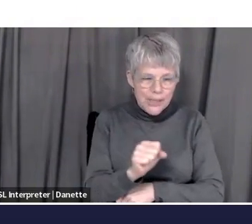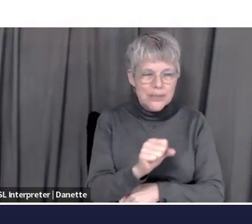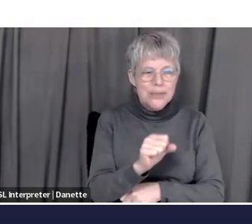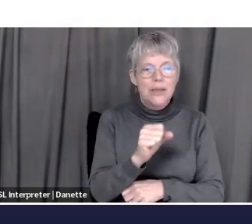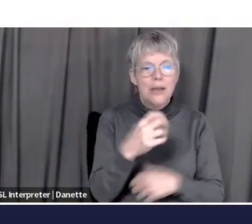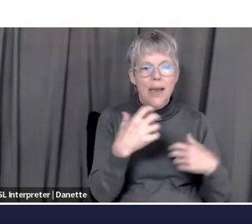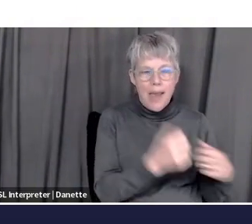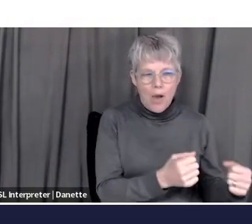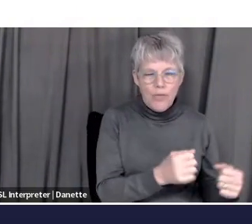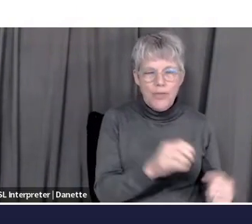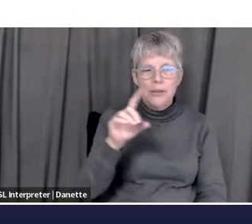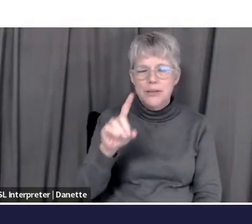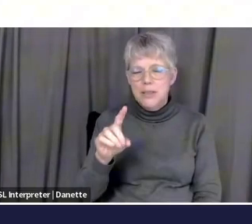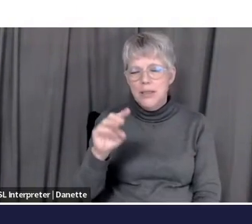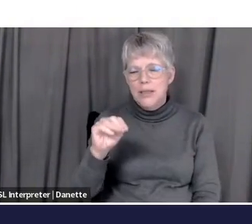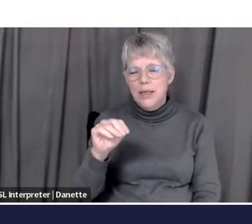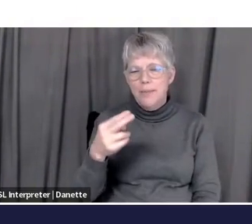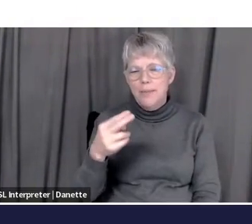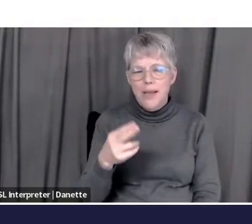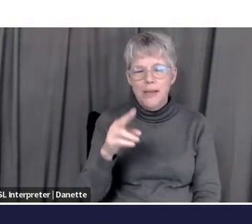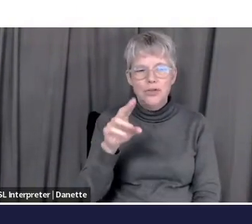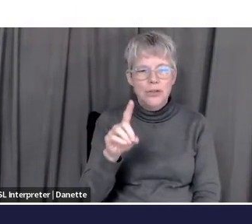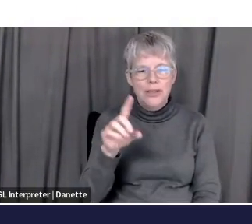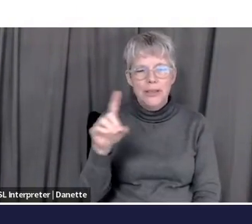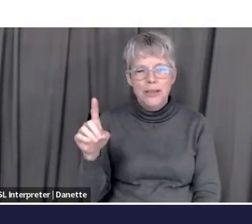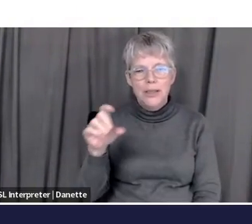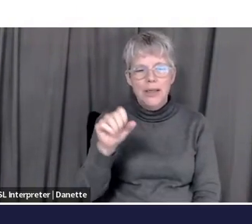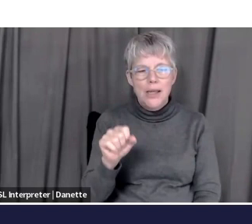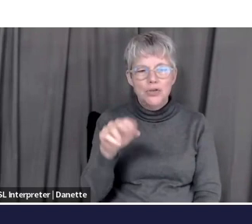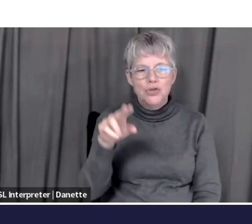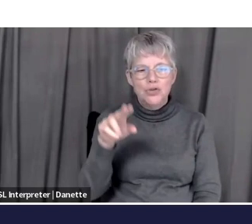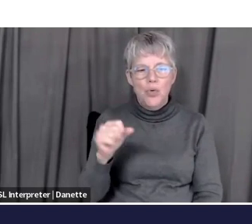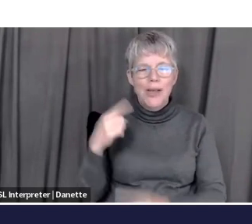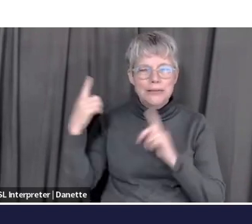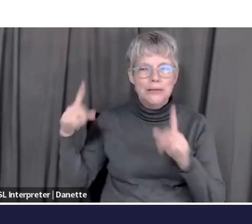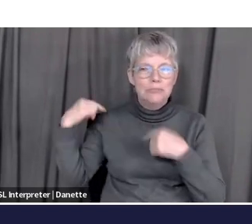has been working with Chess Health and DMHDDSUS since May of 2024.